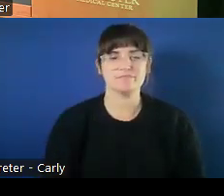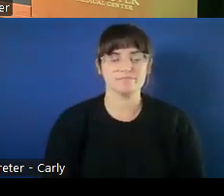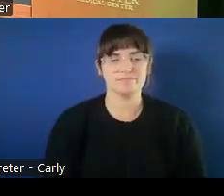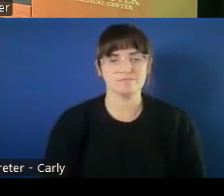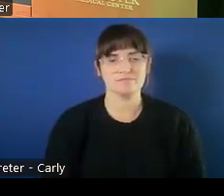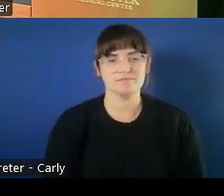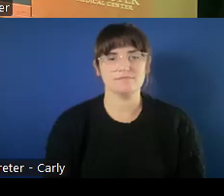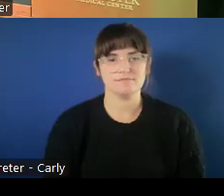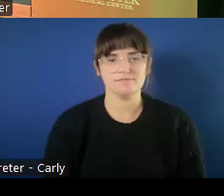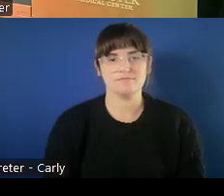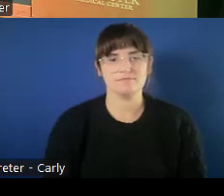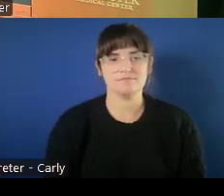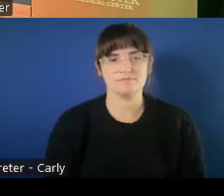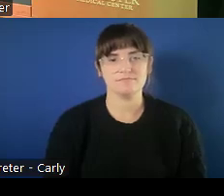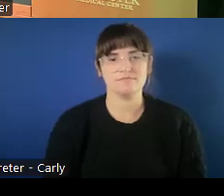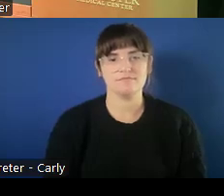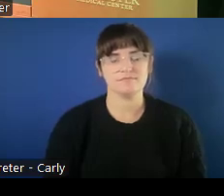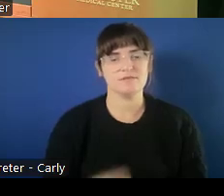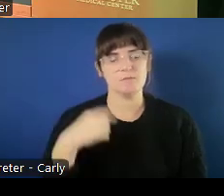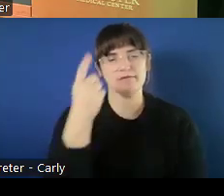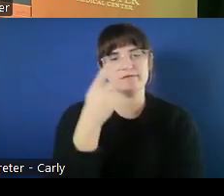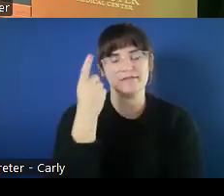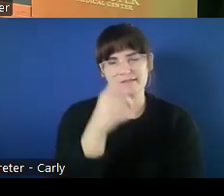we were kind of thinking about this and we were trying to think about what we can do for our